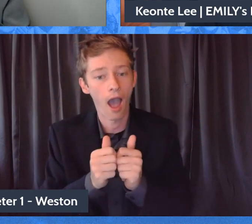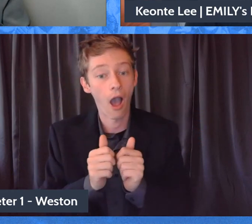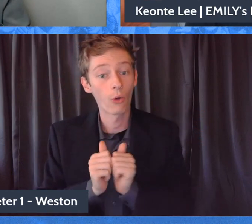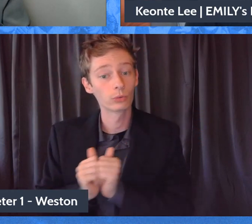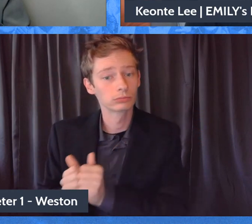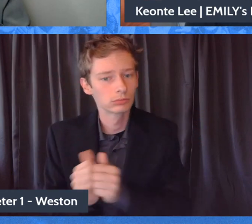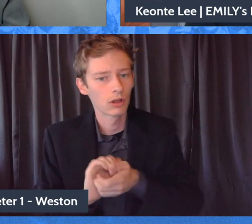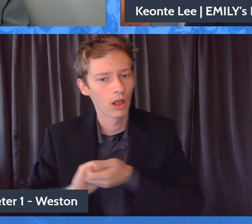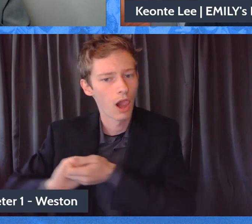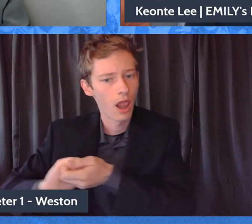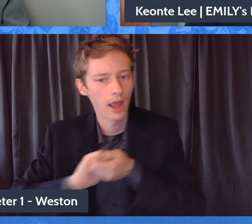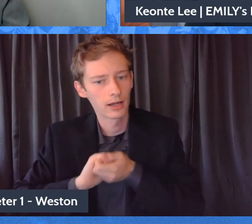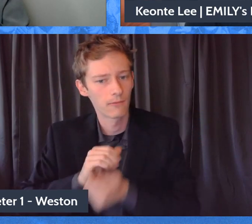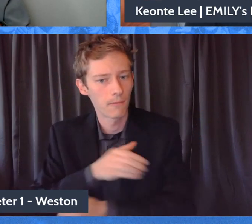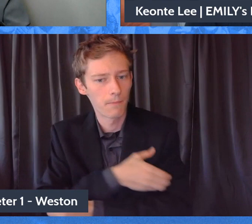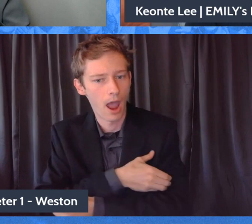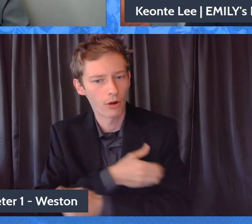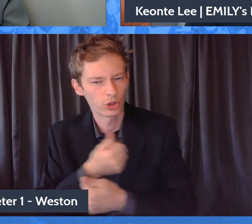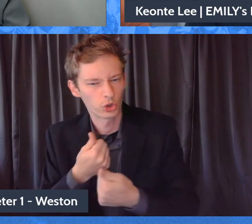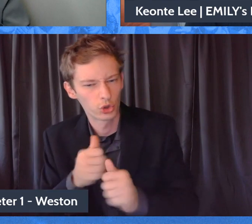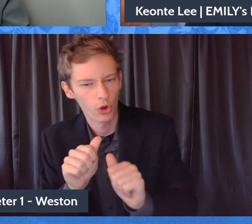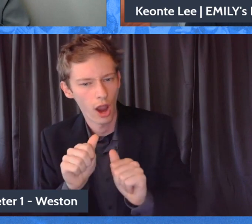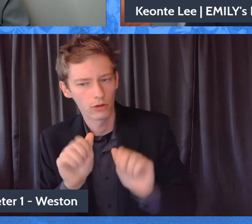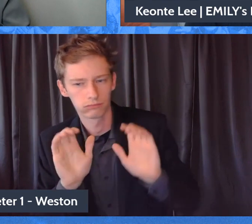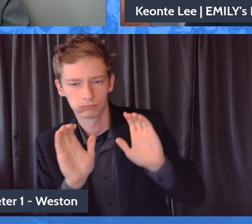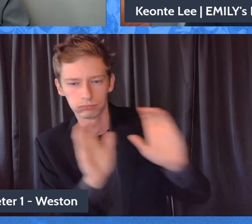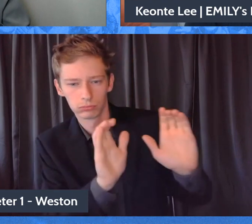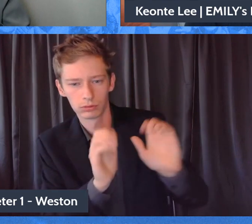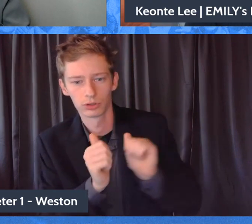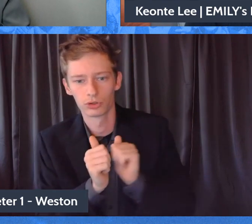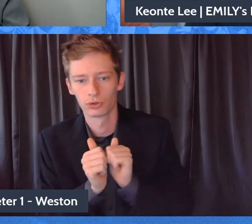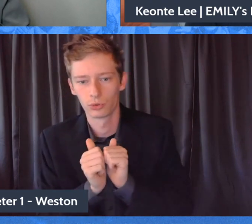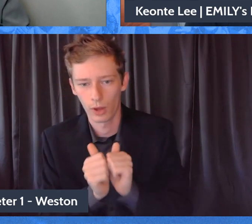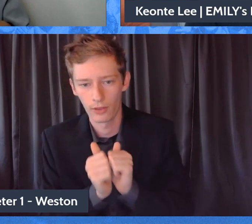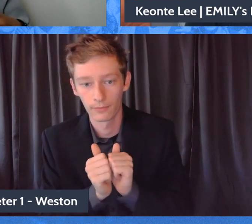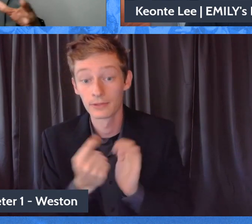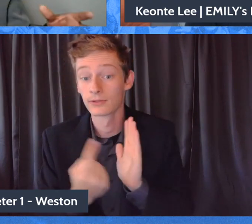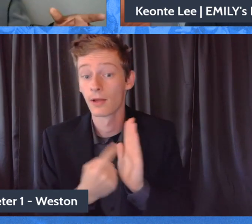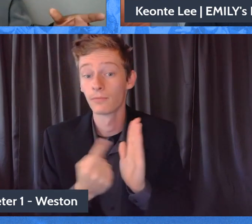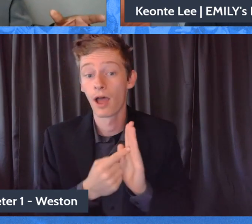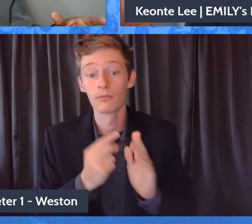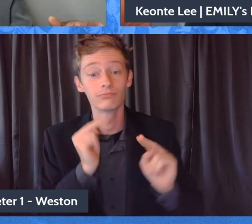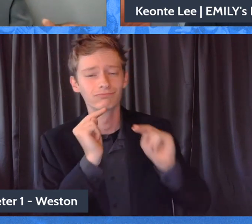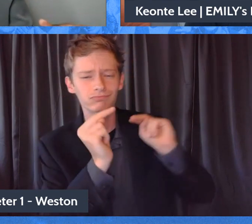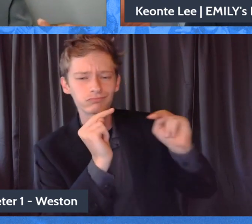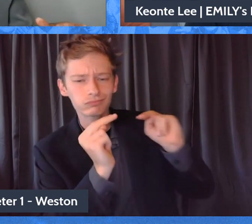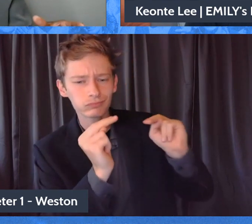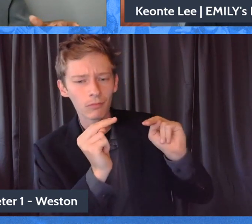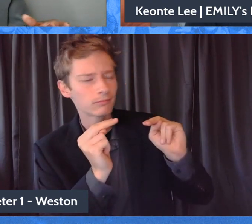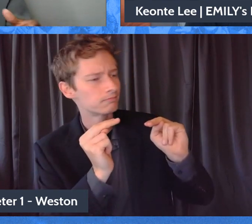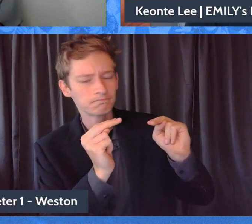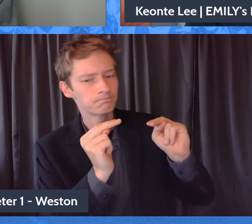And there have been instances where I've had to walk away from negotiating tables, there've been instances where I have had